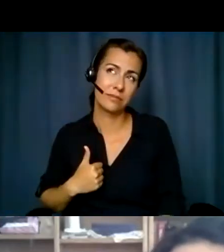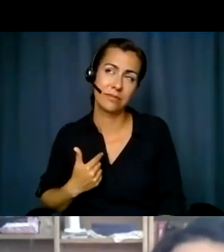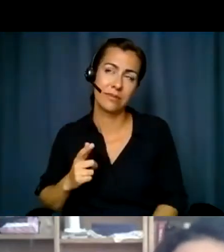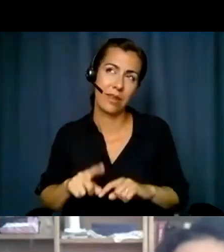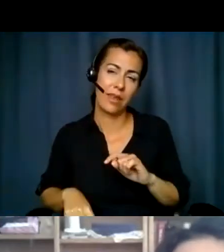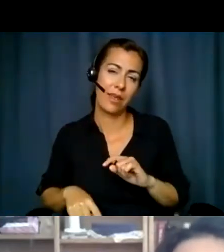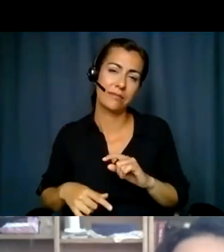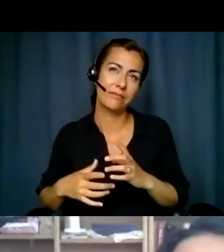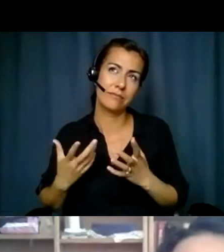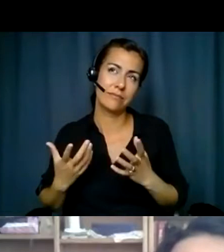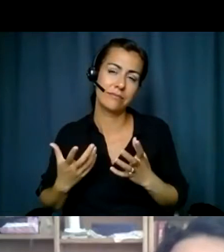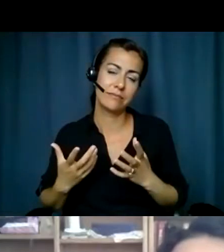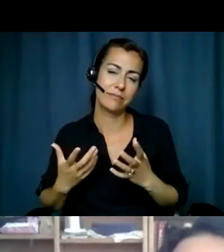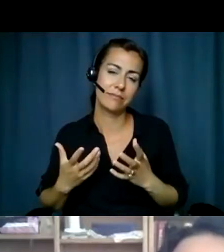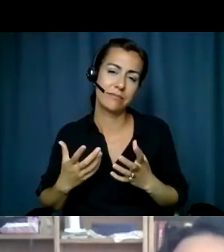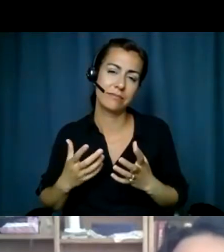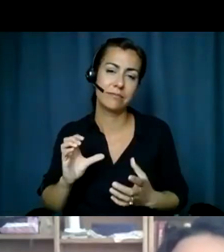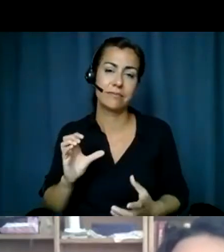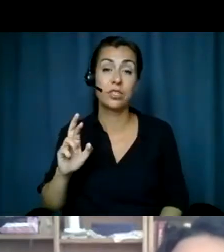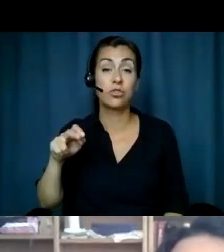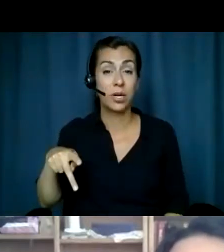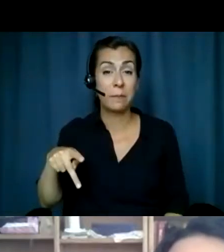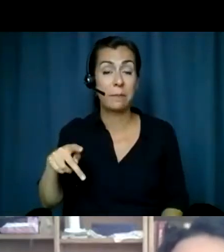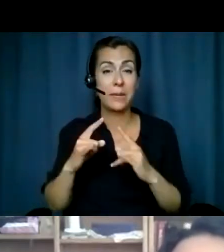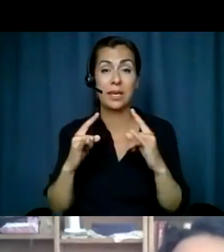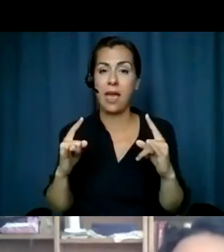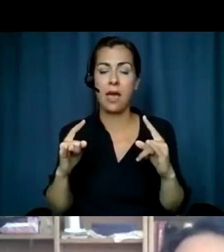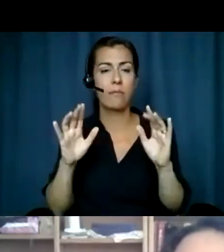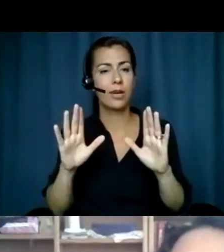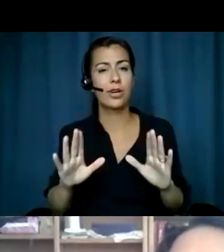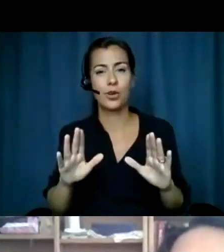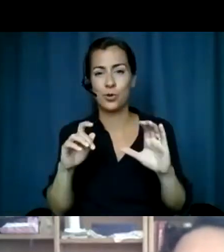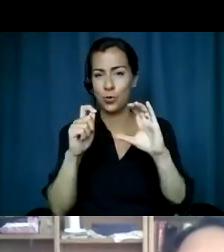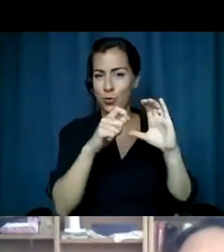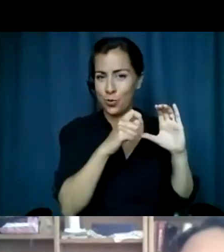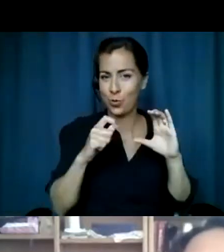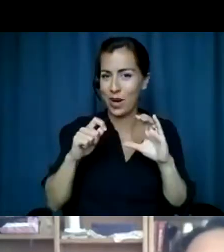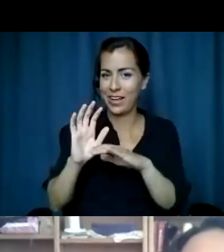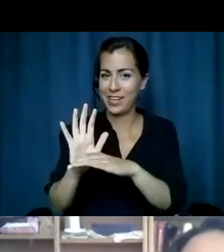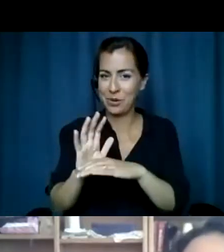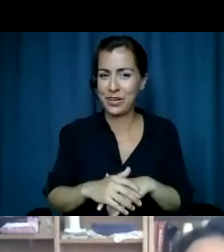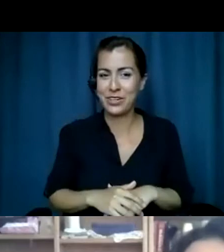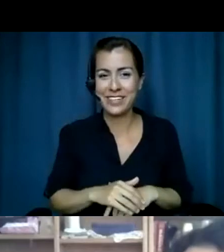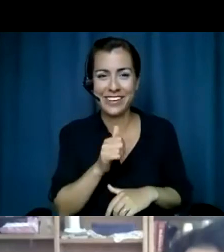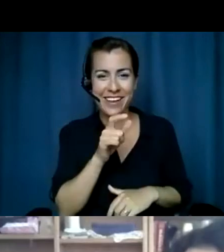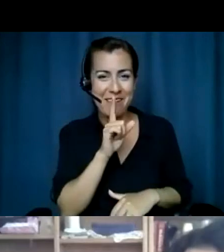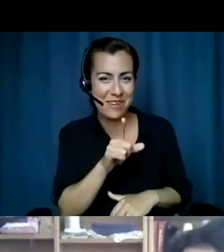ADA, like I said, Crip Camp on Netflix, that's a great resource.